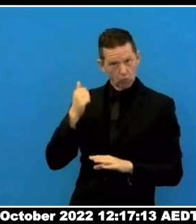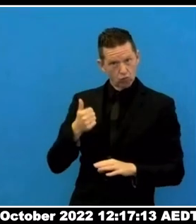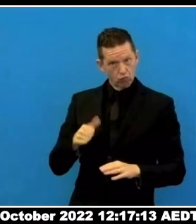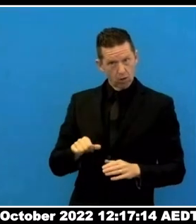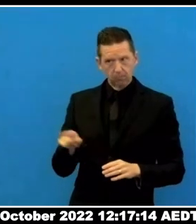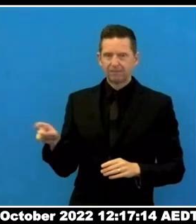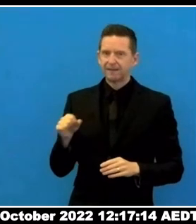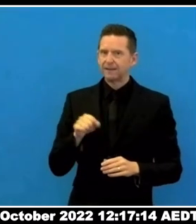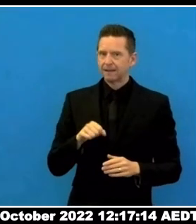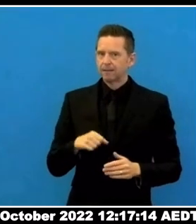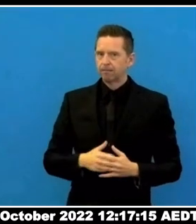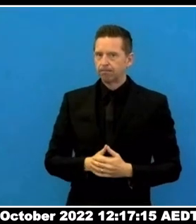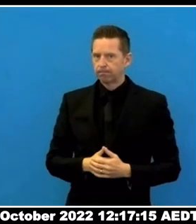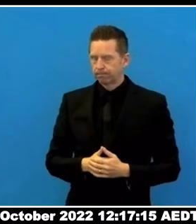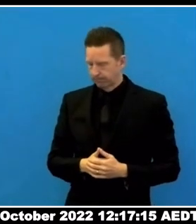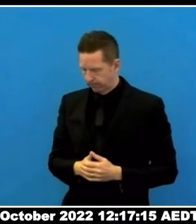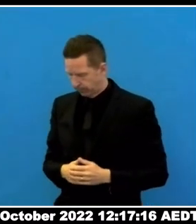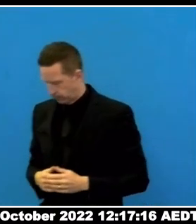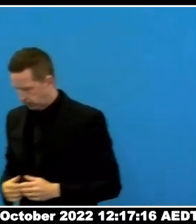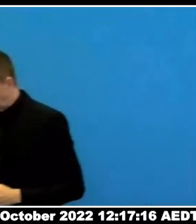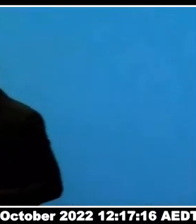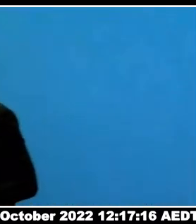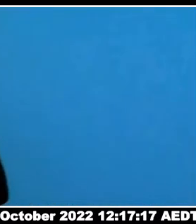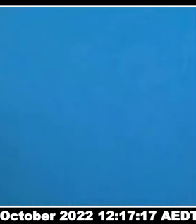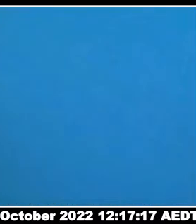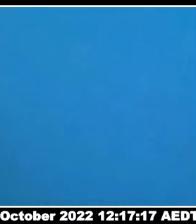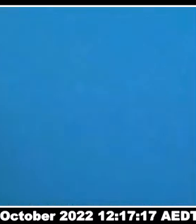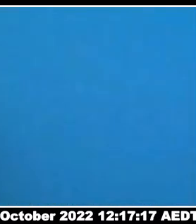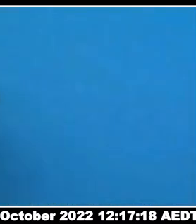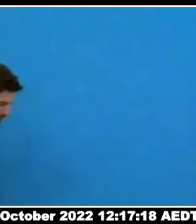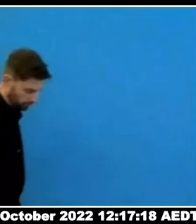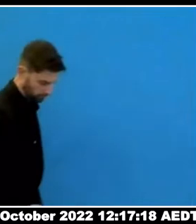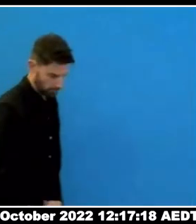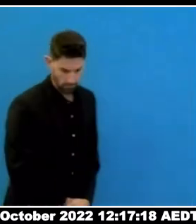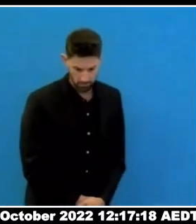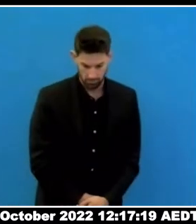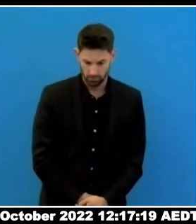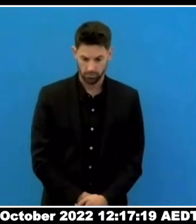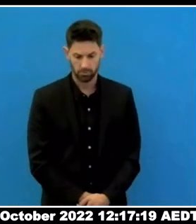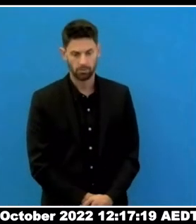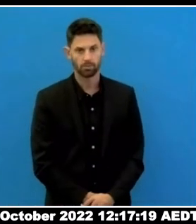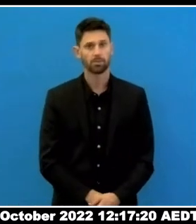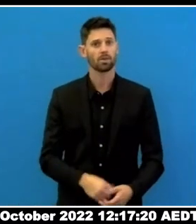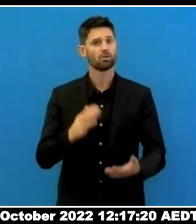Yes. And for a long time, the discussion around trauma informed approaches